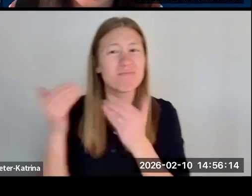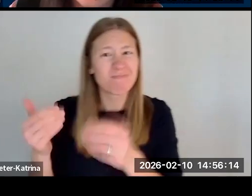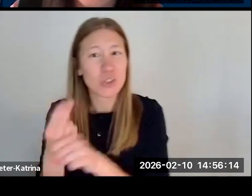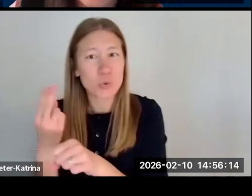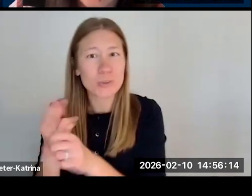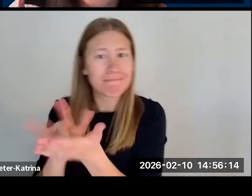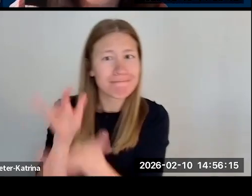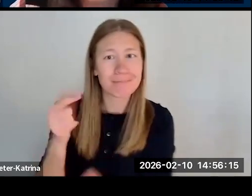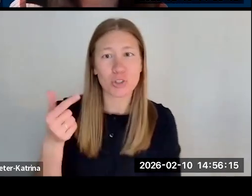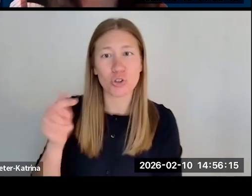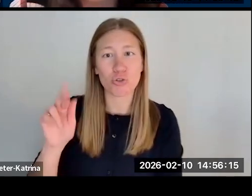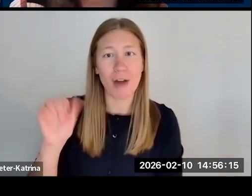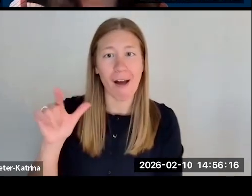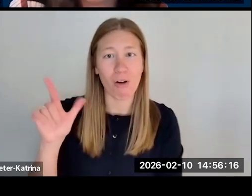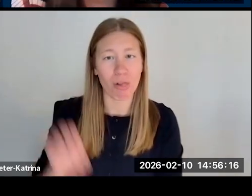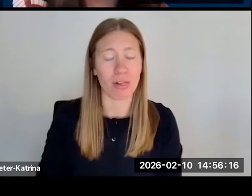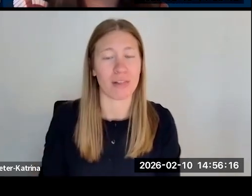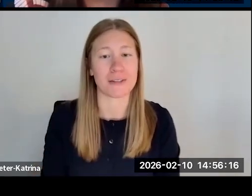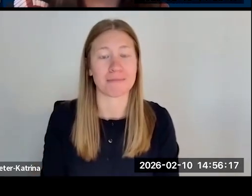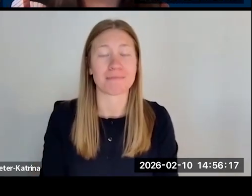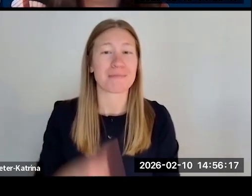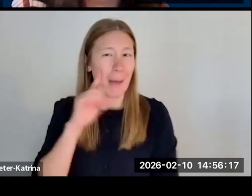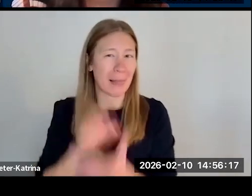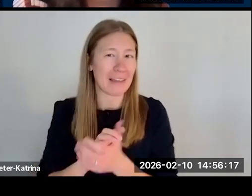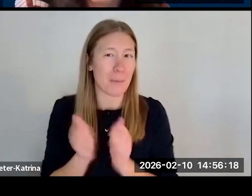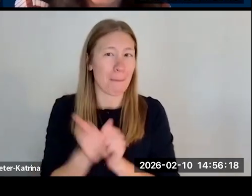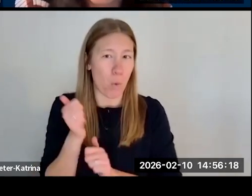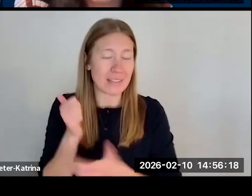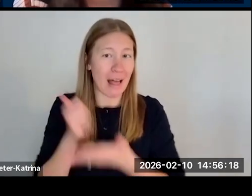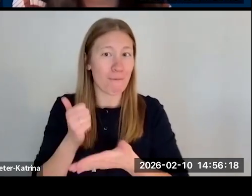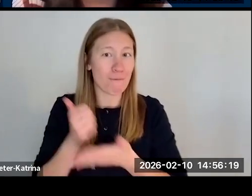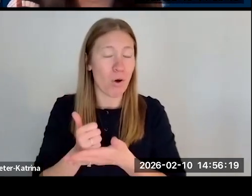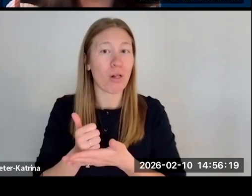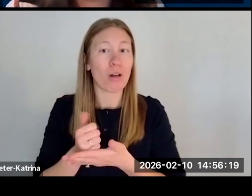to use this tool once you've already added all of your content in, you try